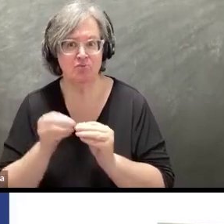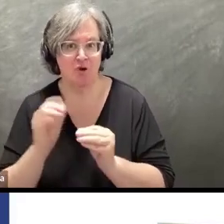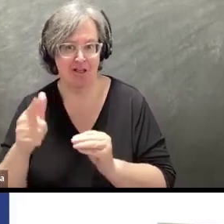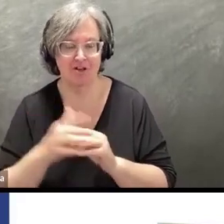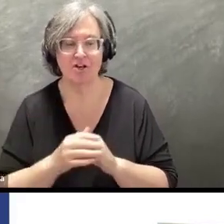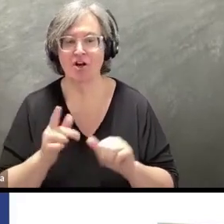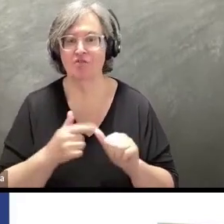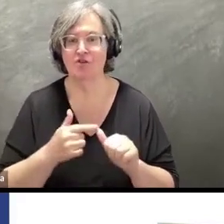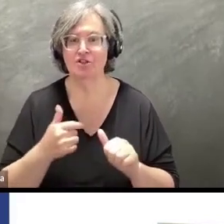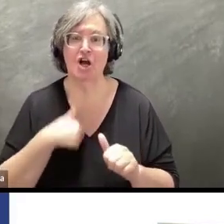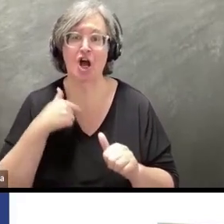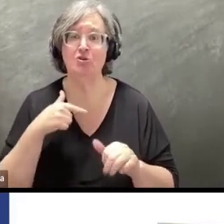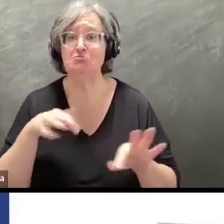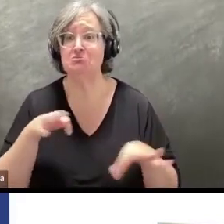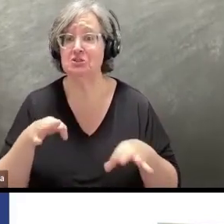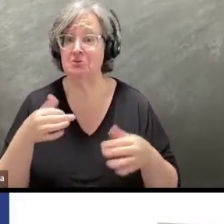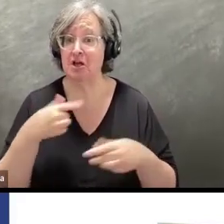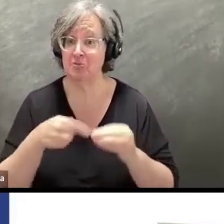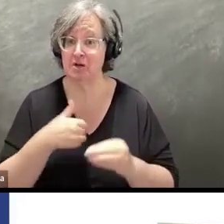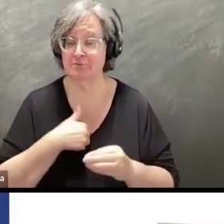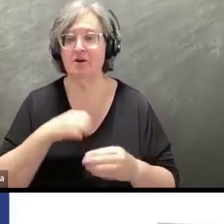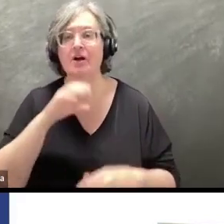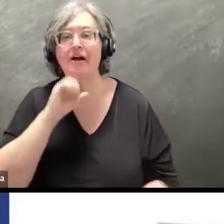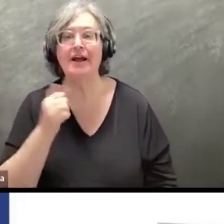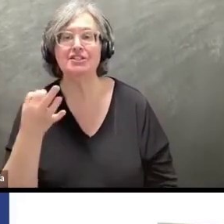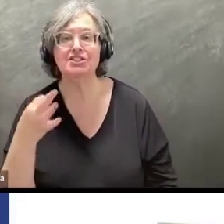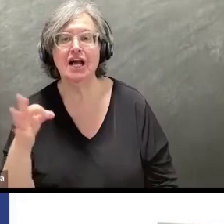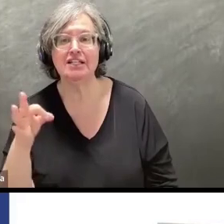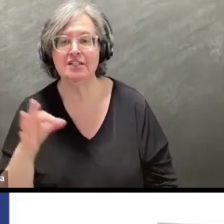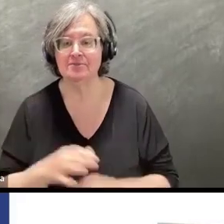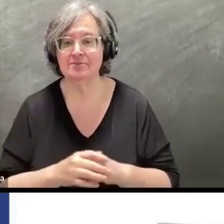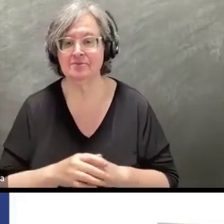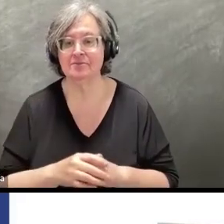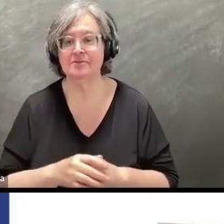let's talk about me. I'm 19 years old and graduated last